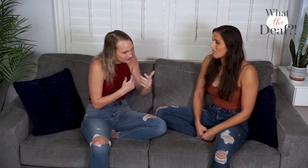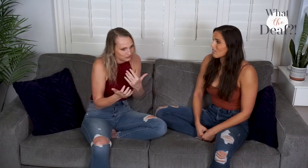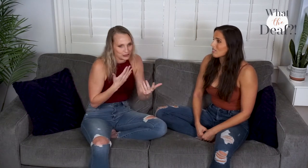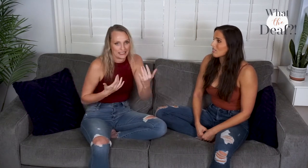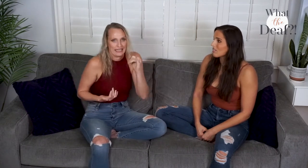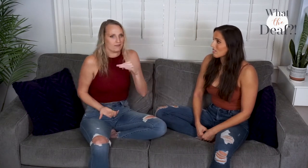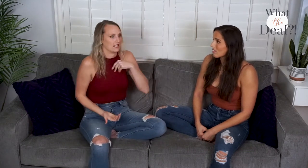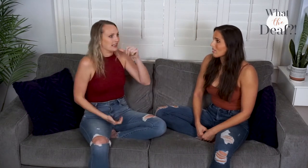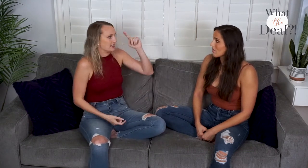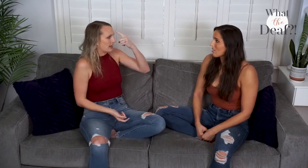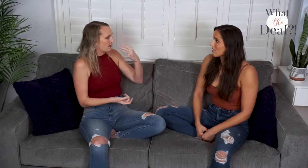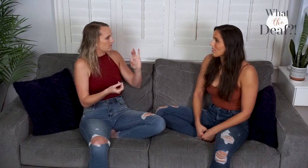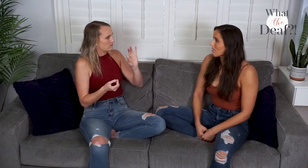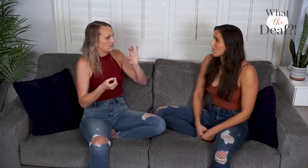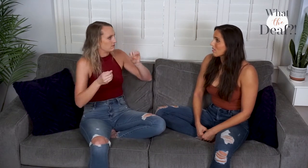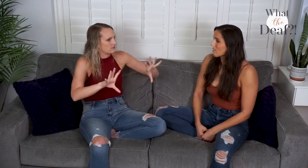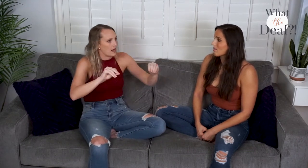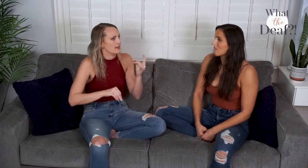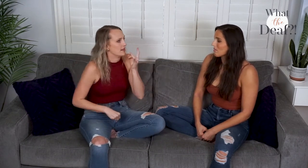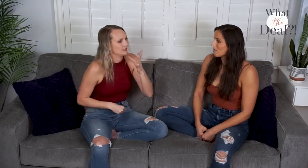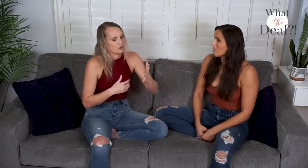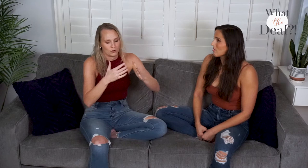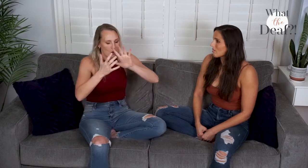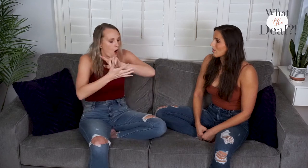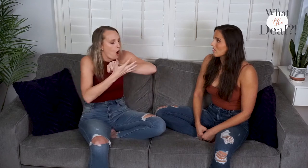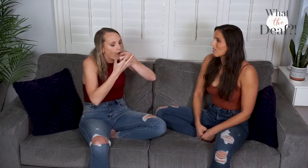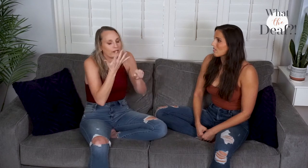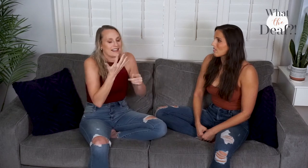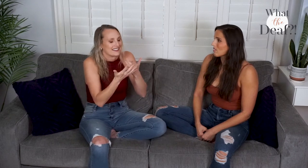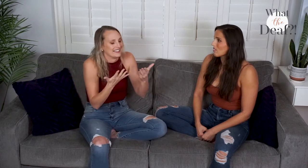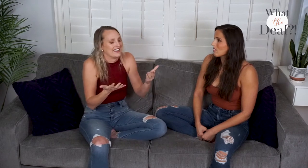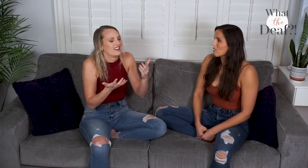or it doesn’t matter if I didn’t think about flashing my headlights, or all these little things.